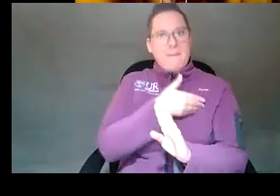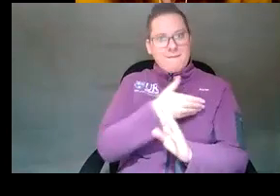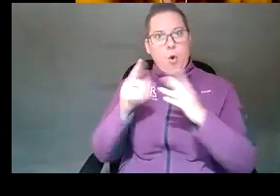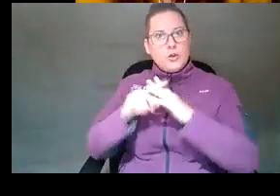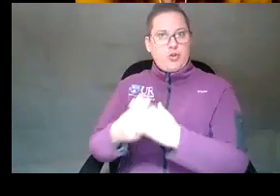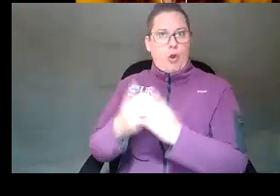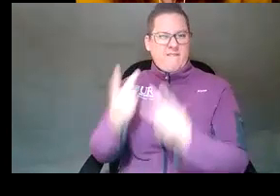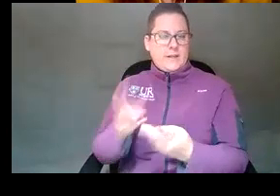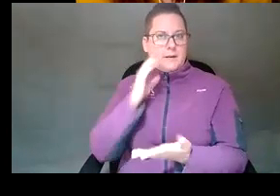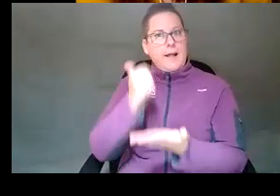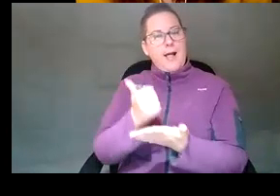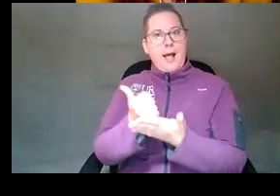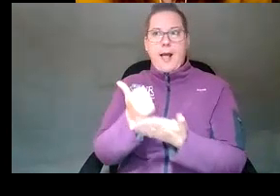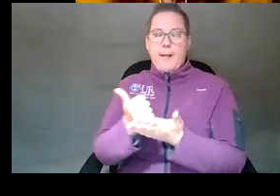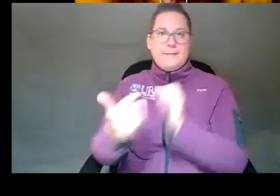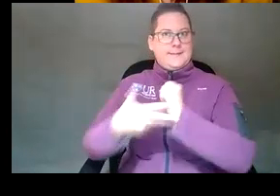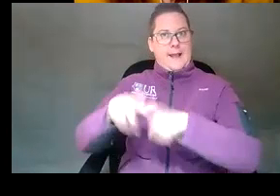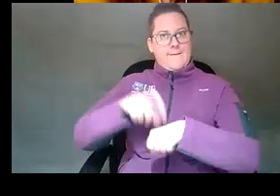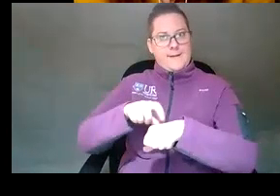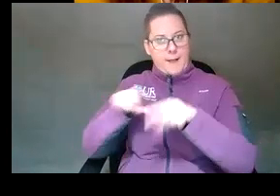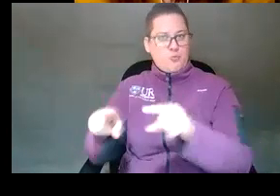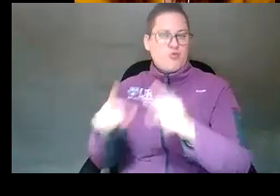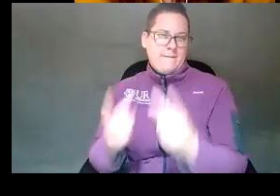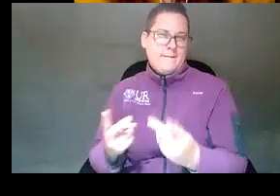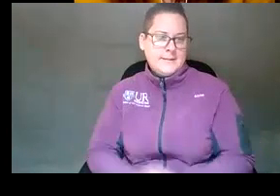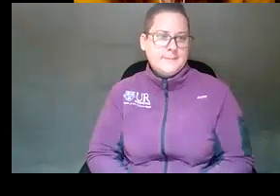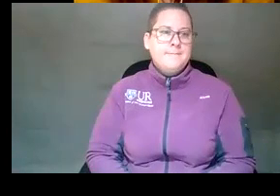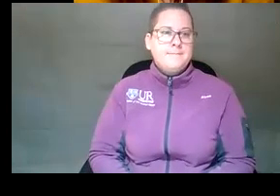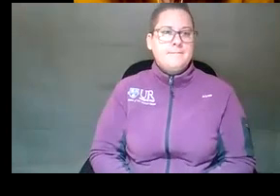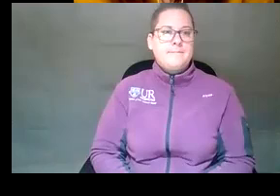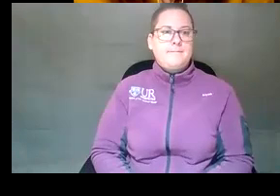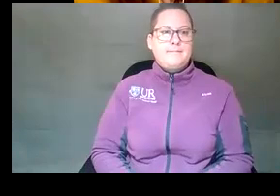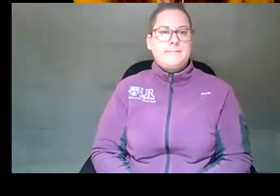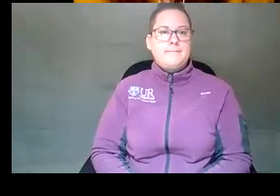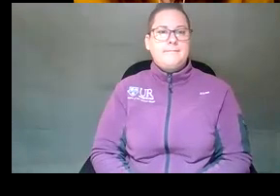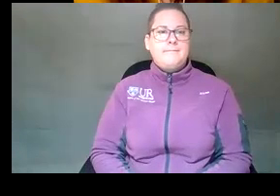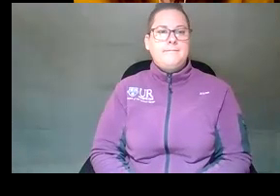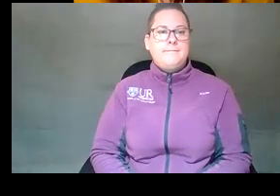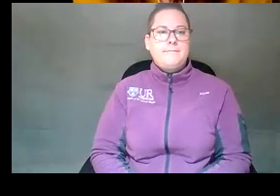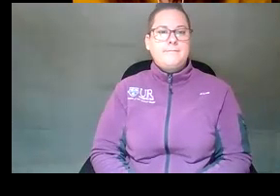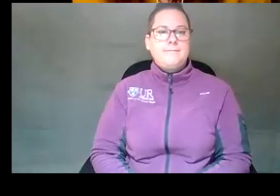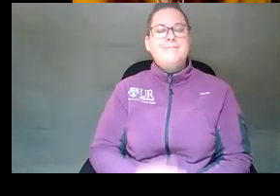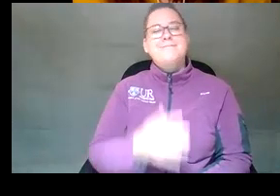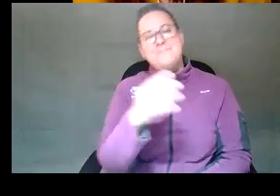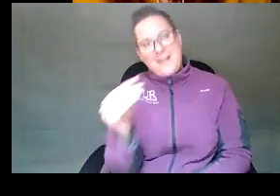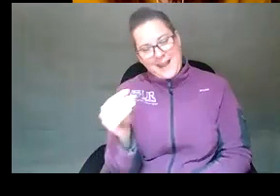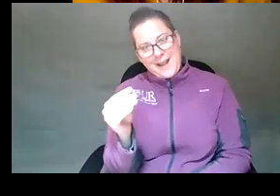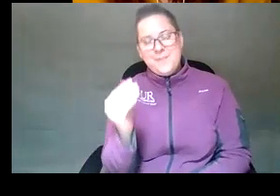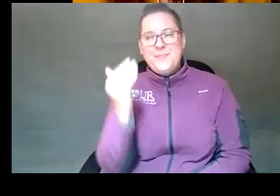the business go more smoothly and also again as we're thinking about those ever-changing roles as